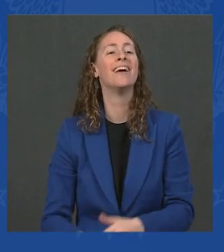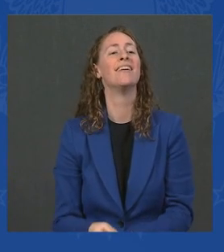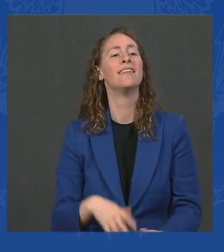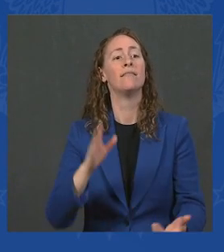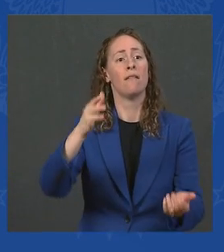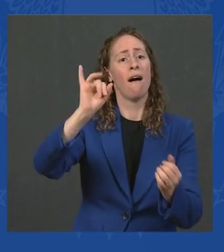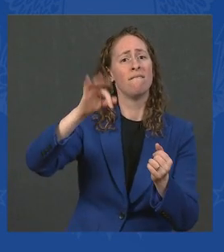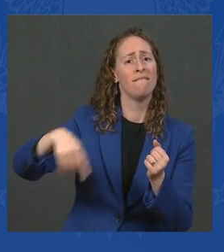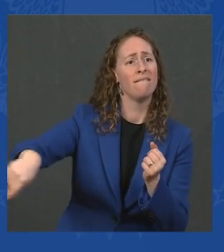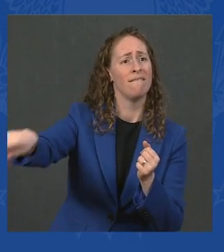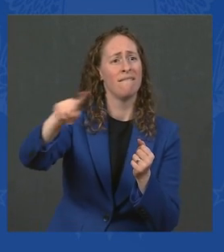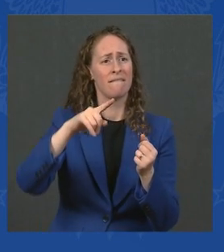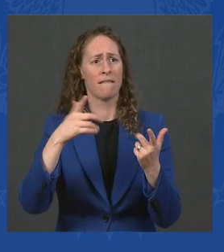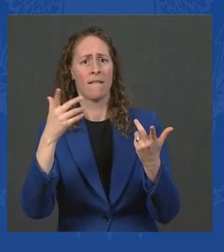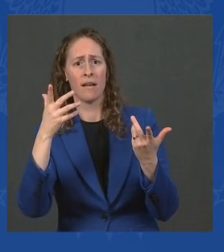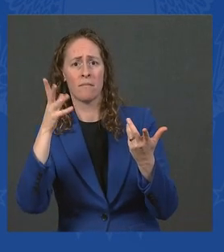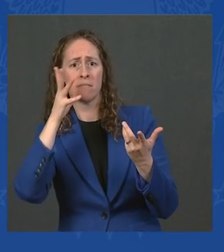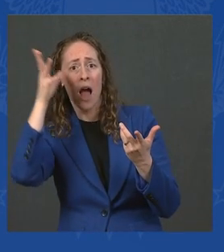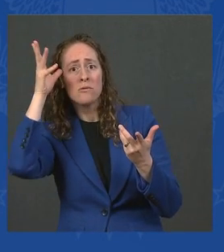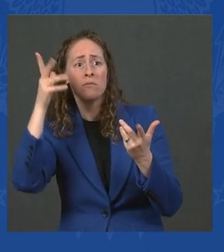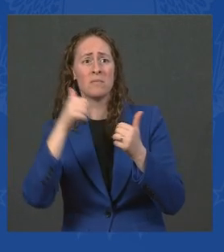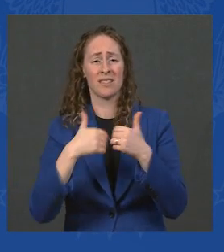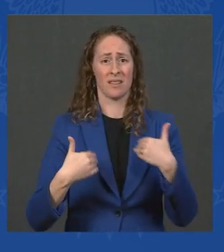you're wondering when will the vaccine be available for them.